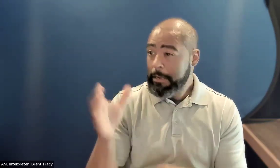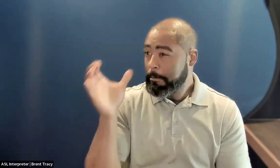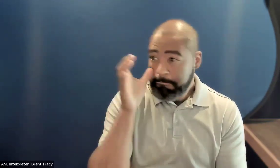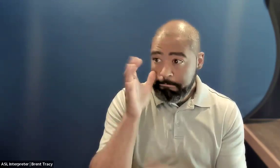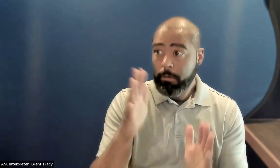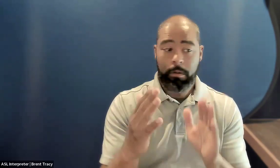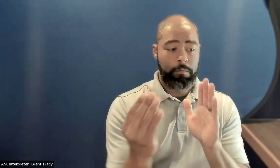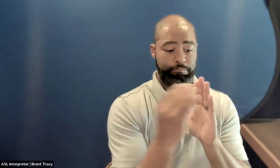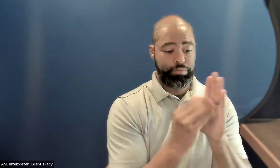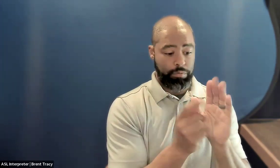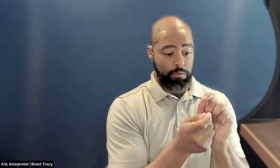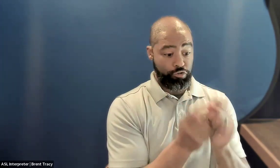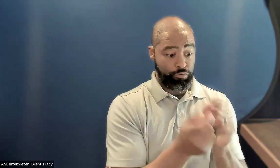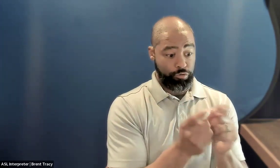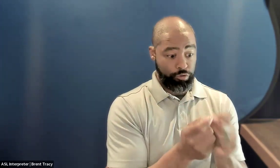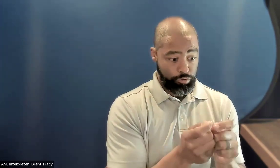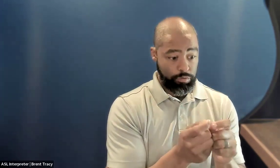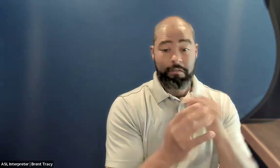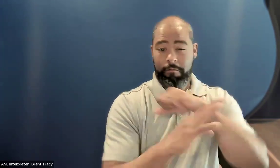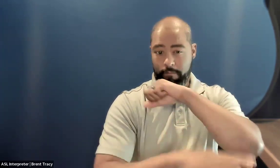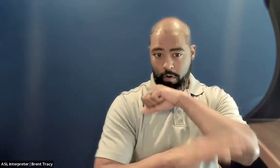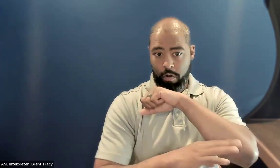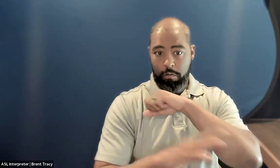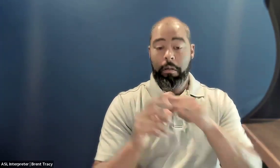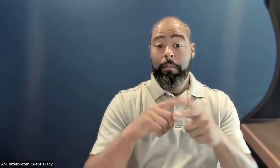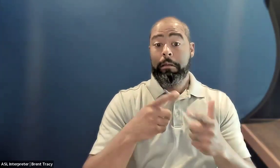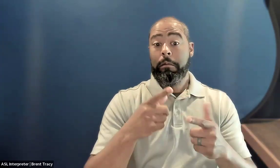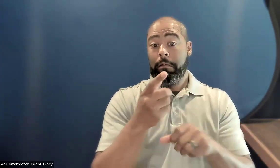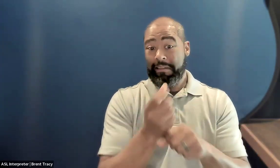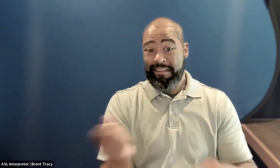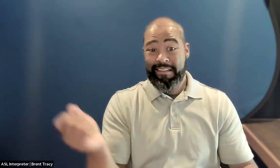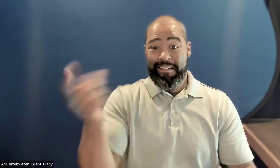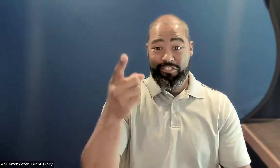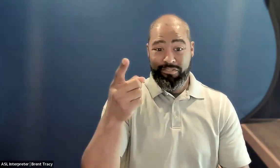This is the meet the e-mail address meepa-regsregs@mass.gov